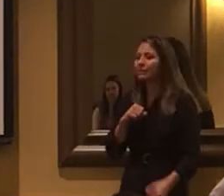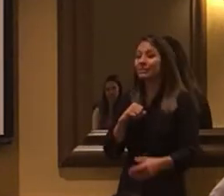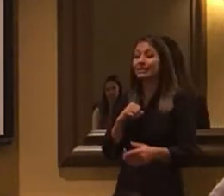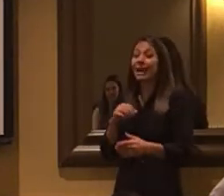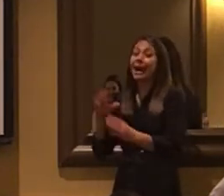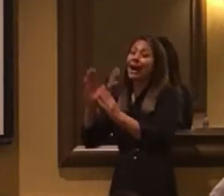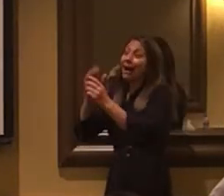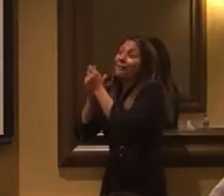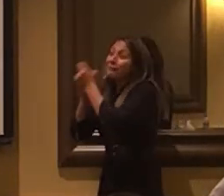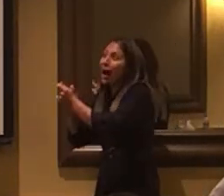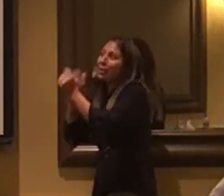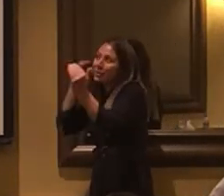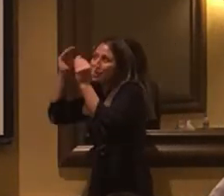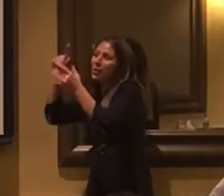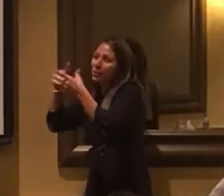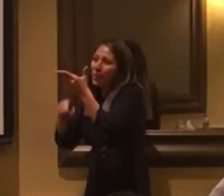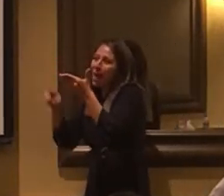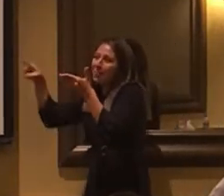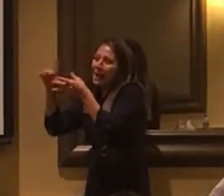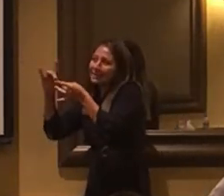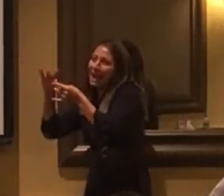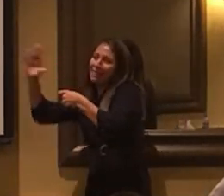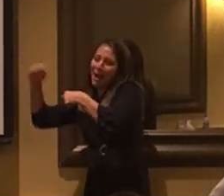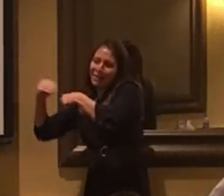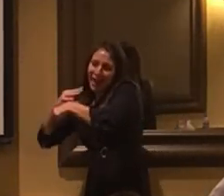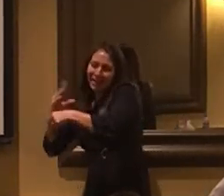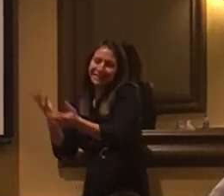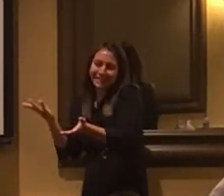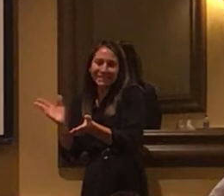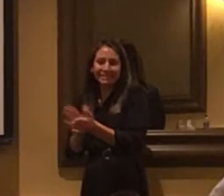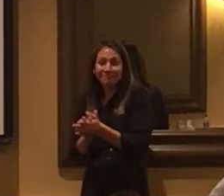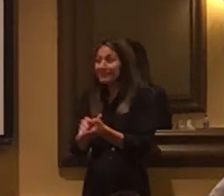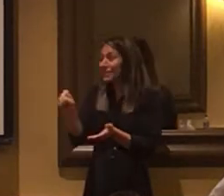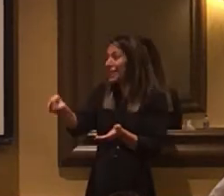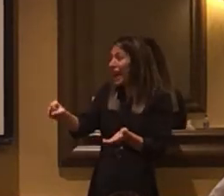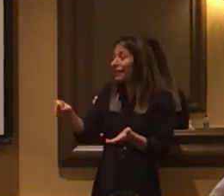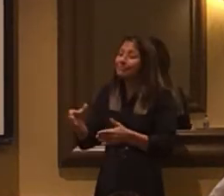and yeh, it get's better, it really does get better.